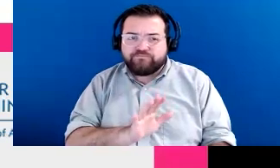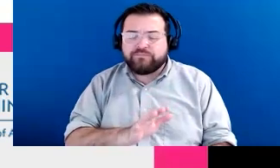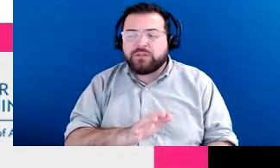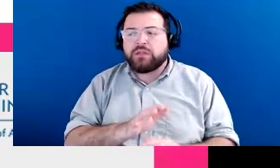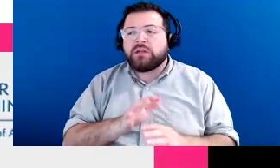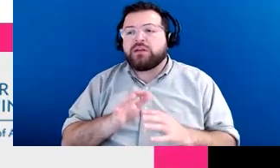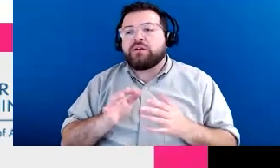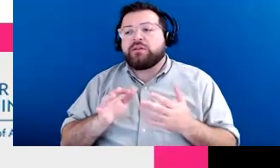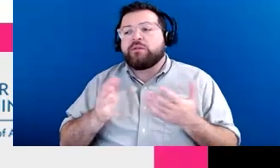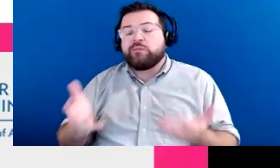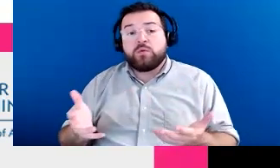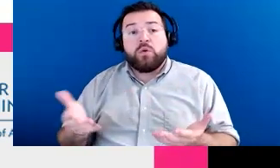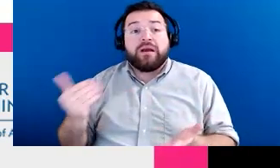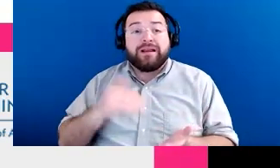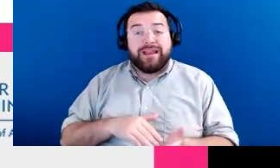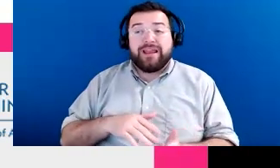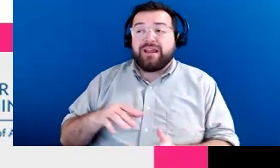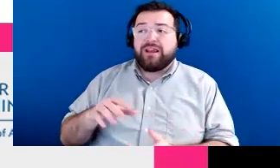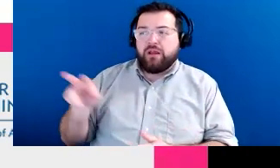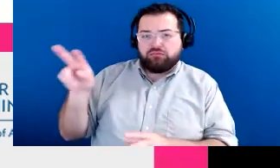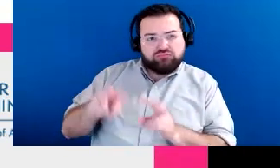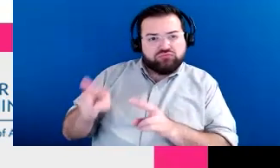And so again, just referencing this and maybe okay.